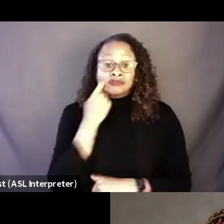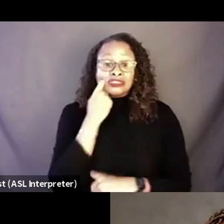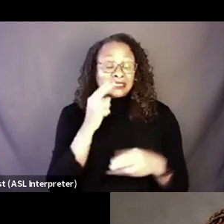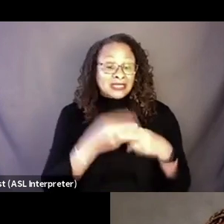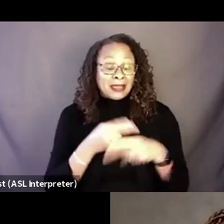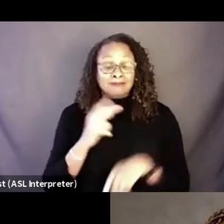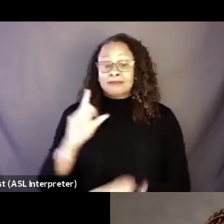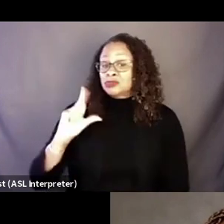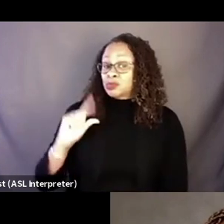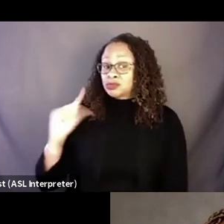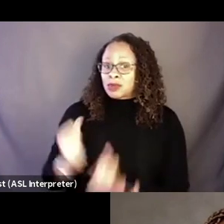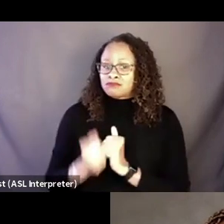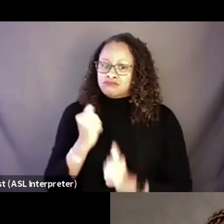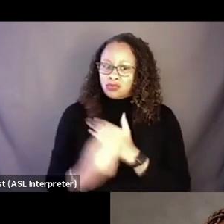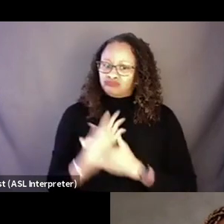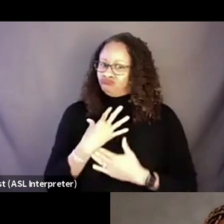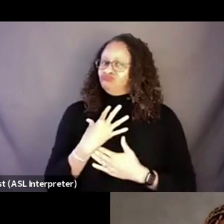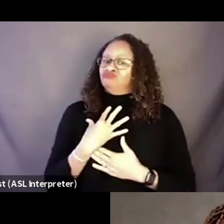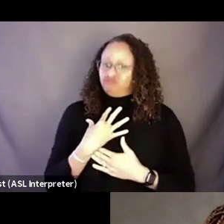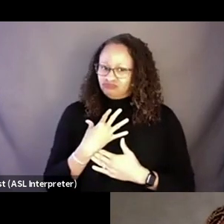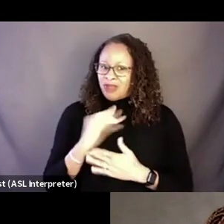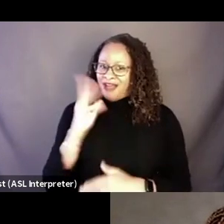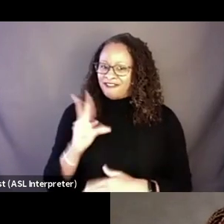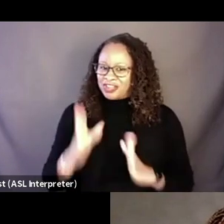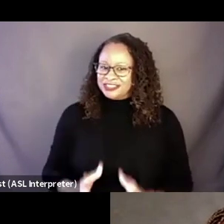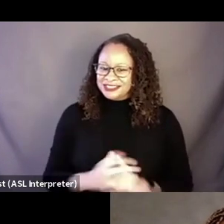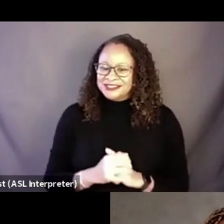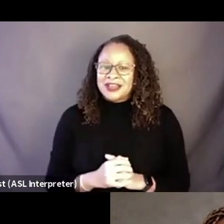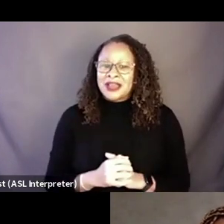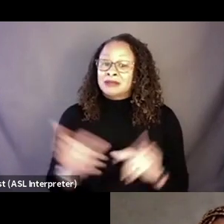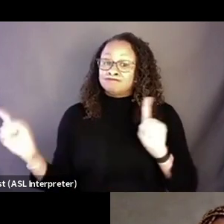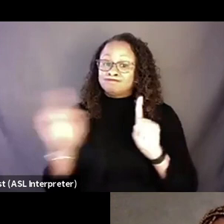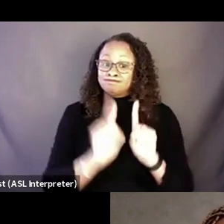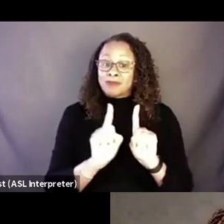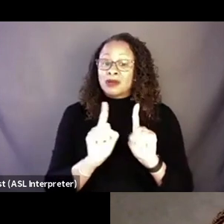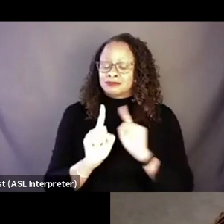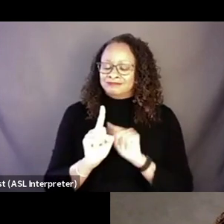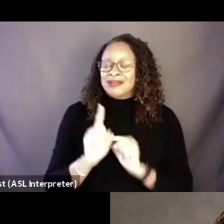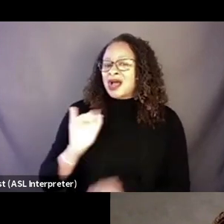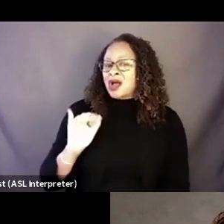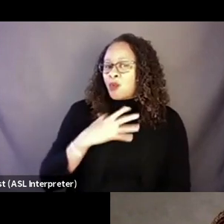Most Influential Africans. Alongside him, his wife Njeri Mwangi